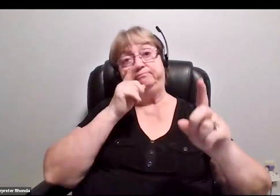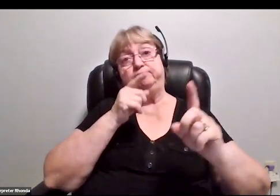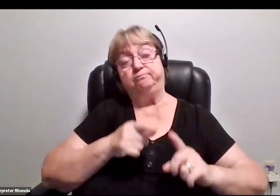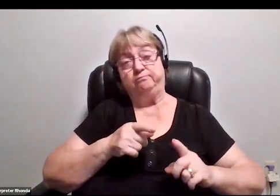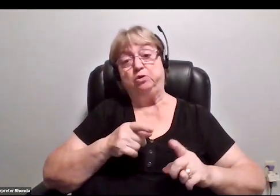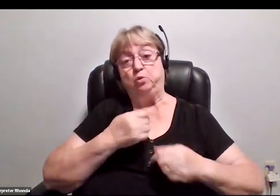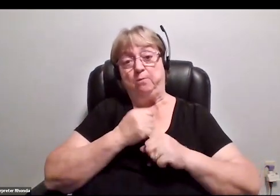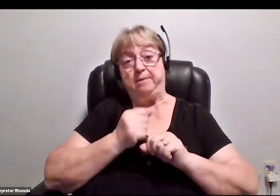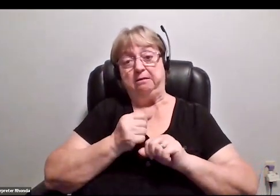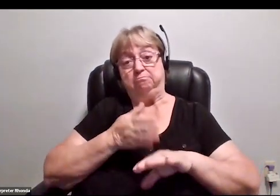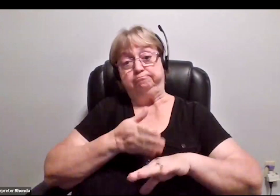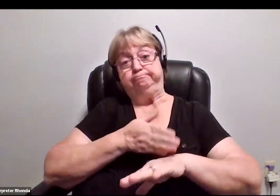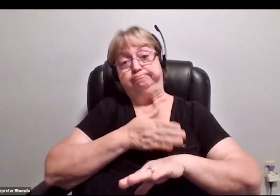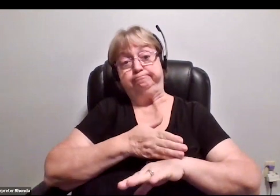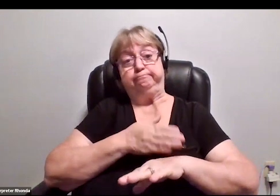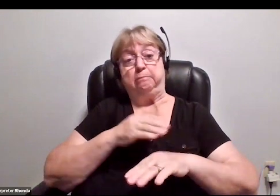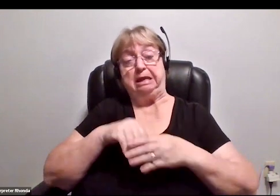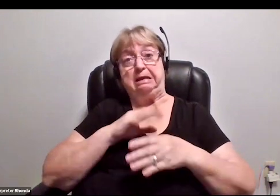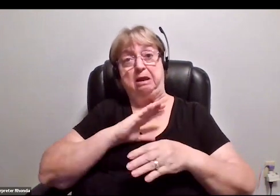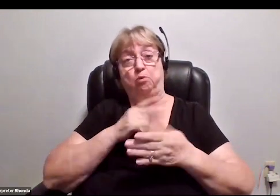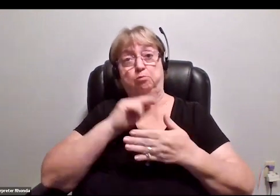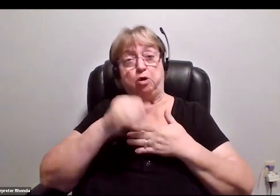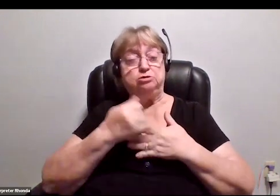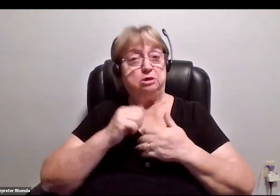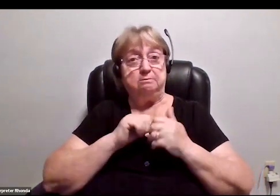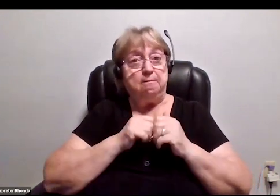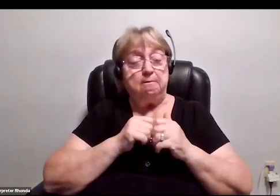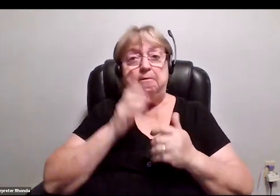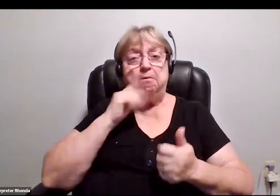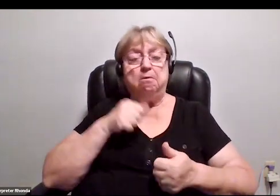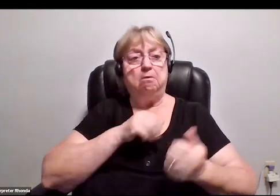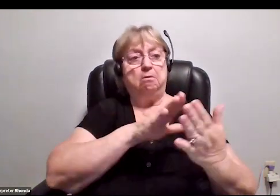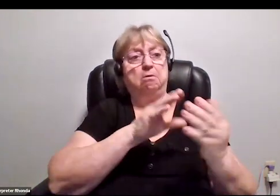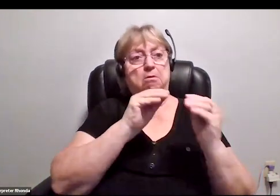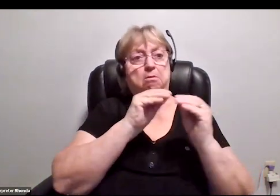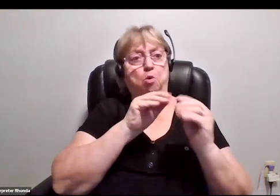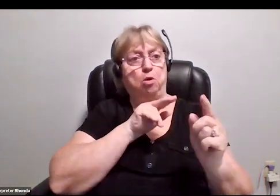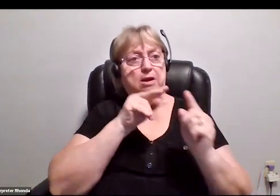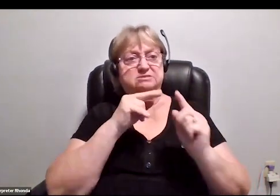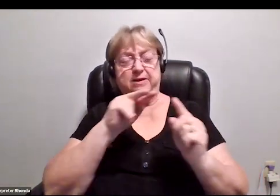better by addressing more aspects than just sharing techniques and videos.